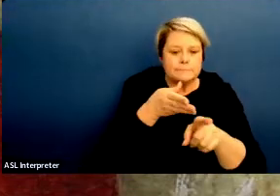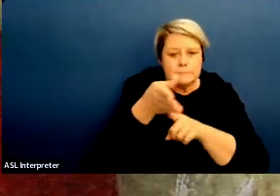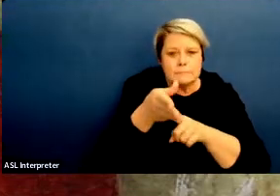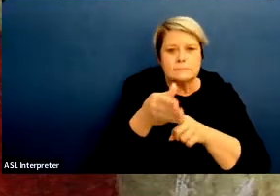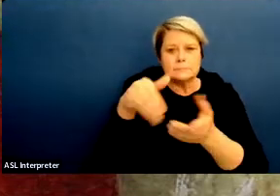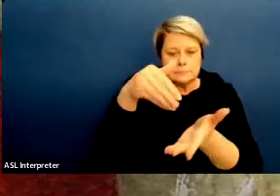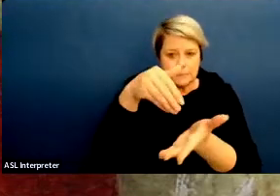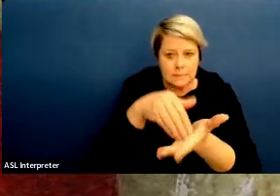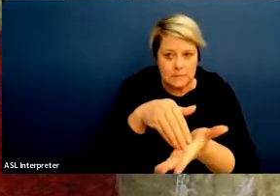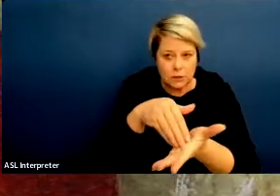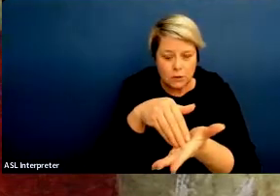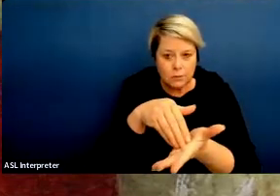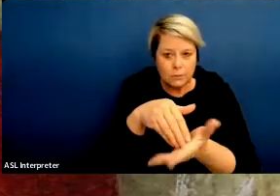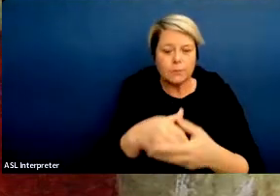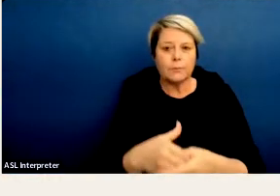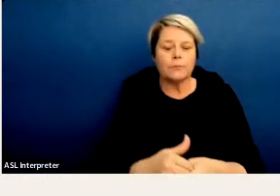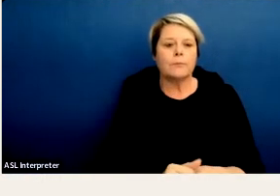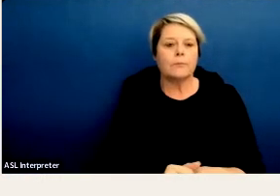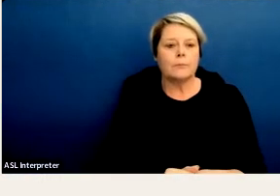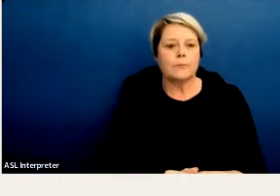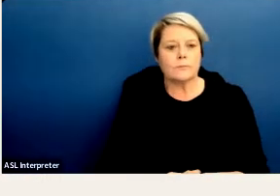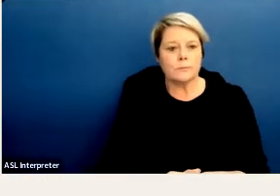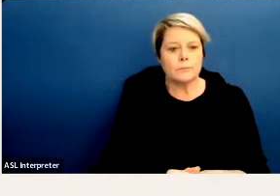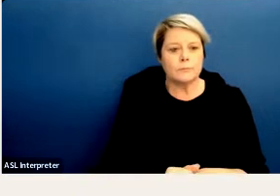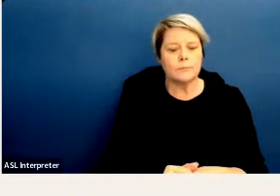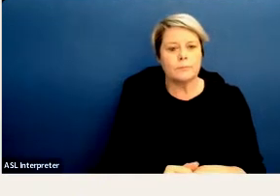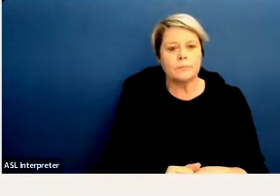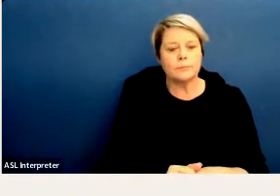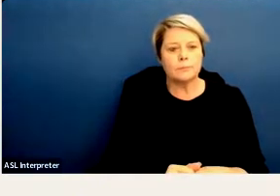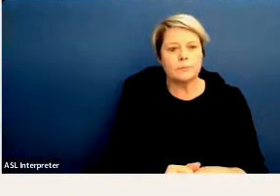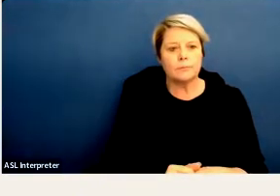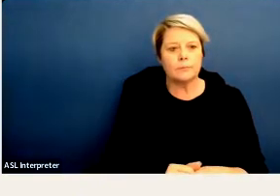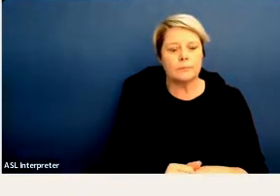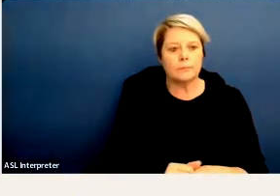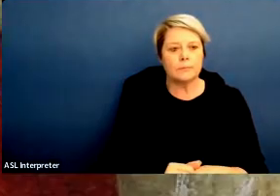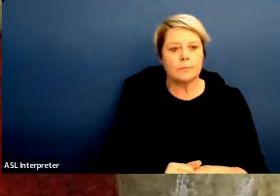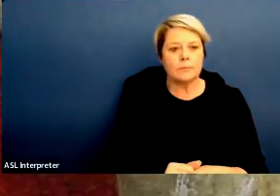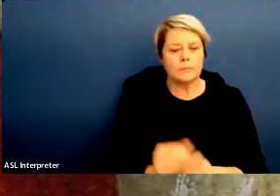on, I will take us into some of the specialized